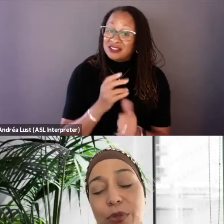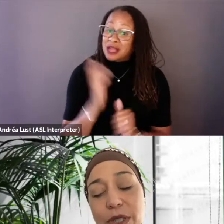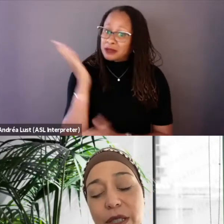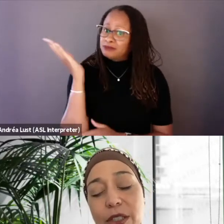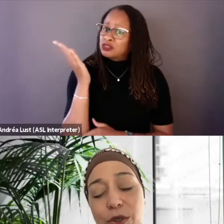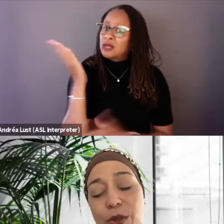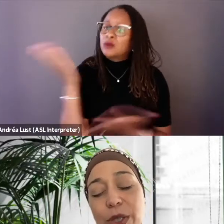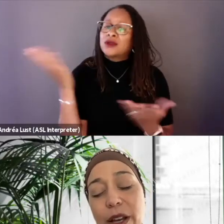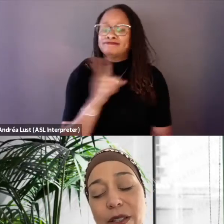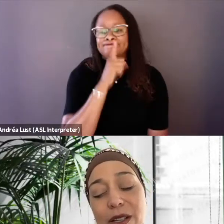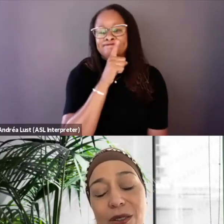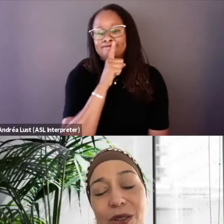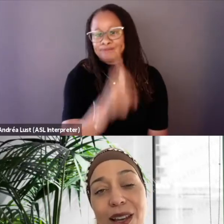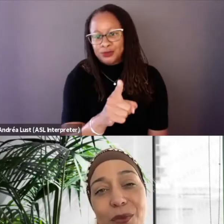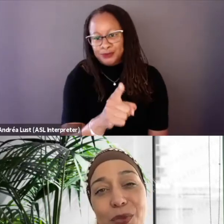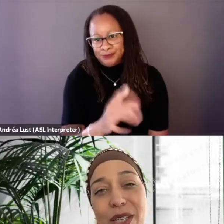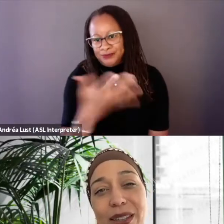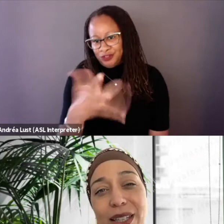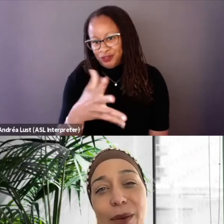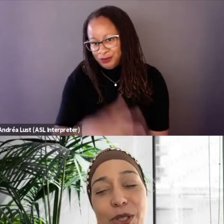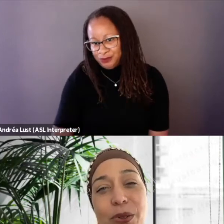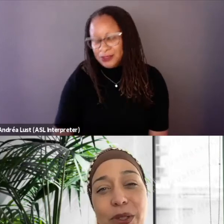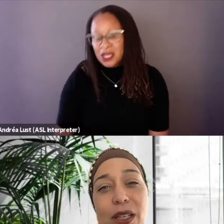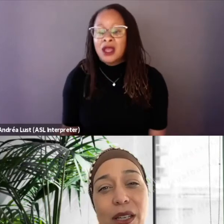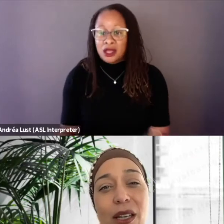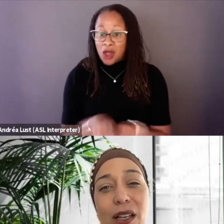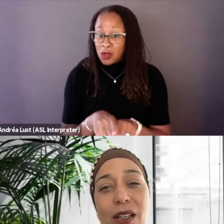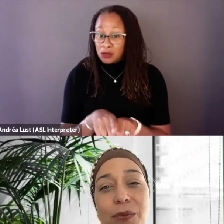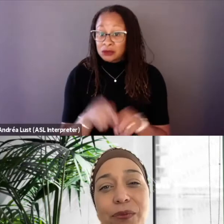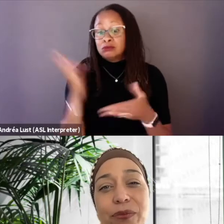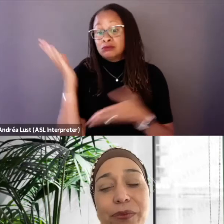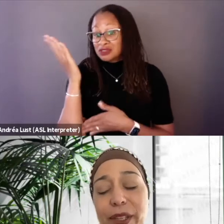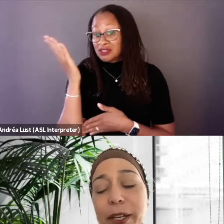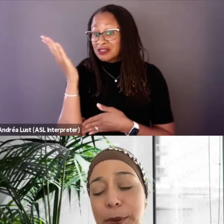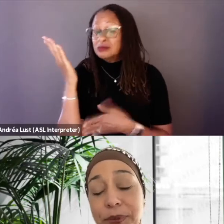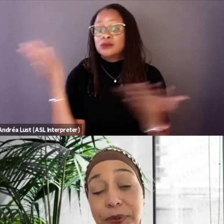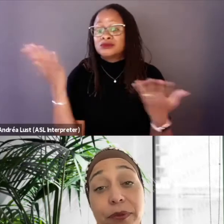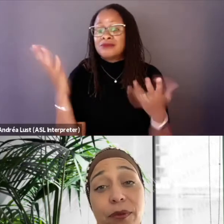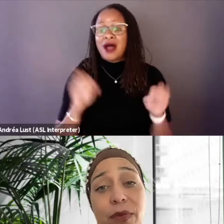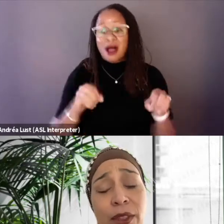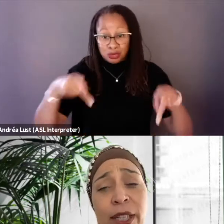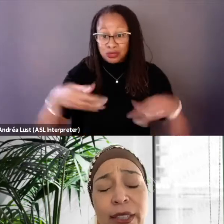present the truth but also present the opportunity. Yeah, and it's very important.